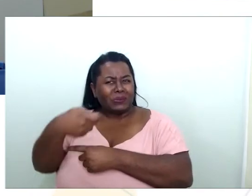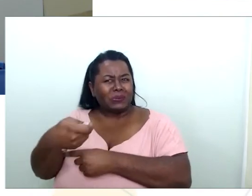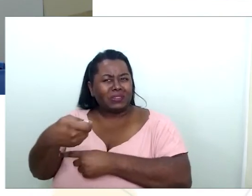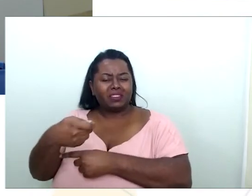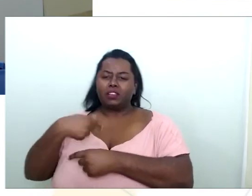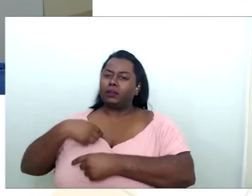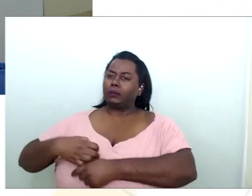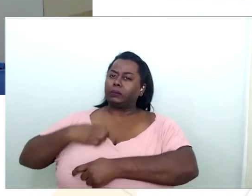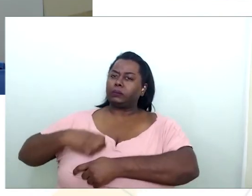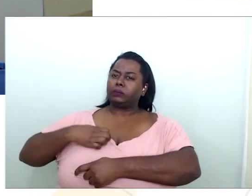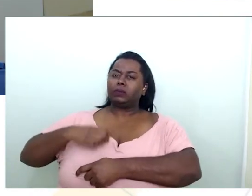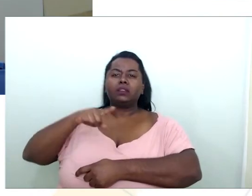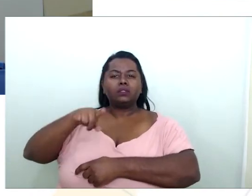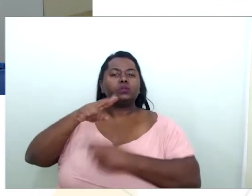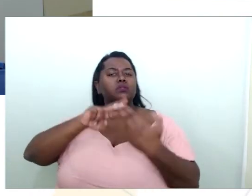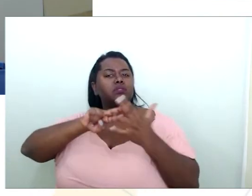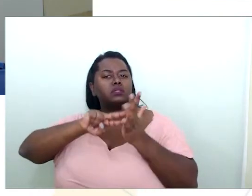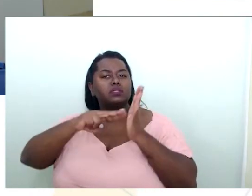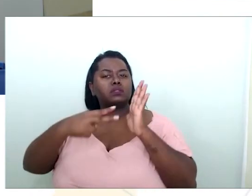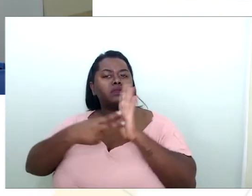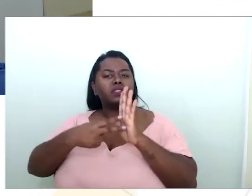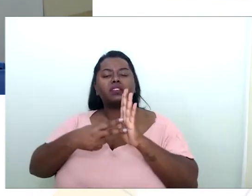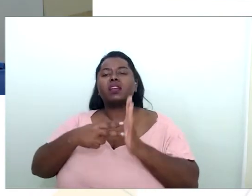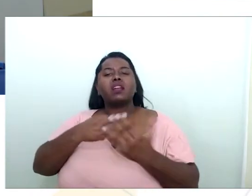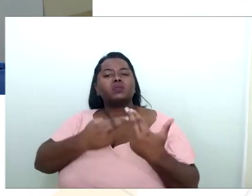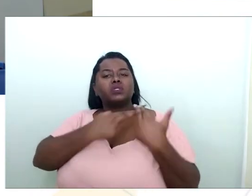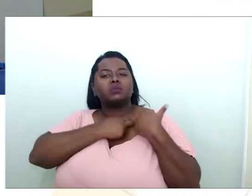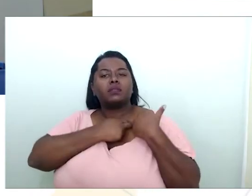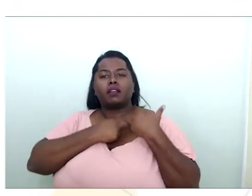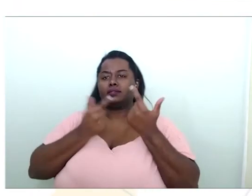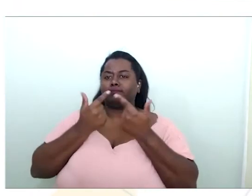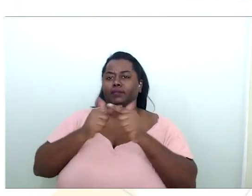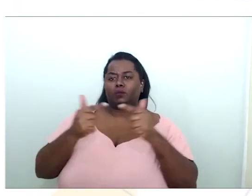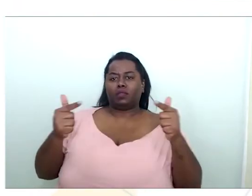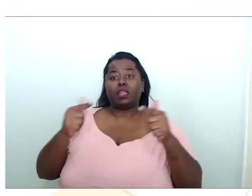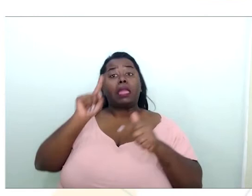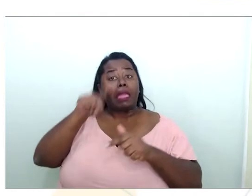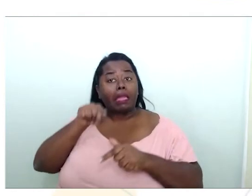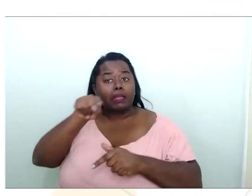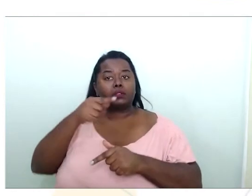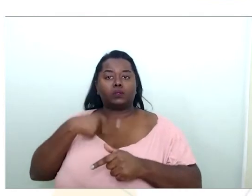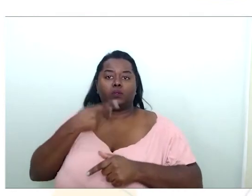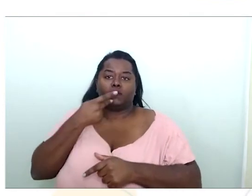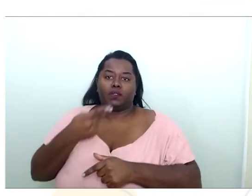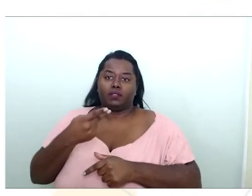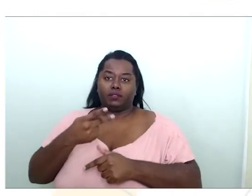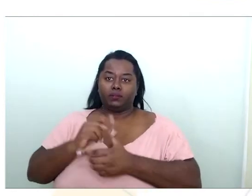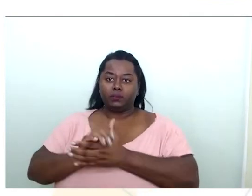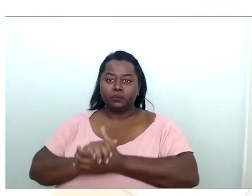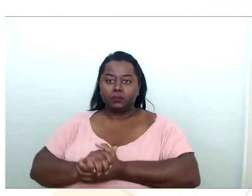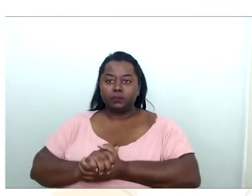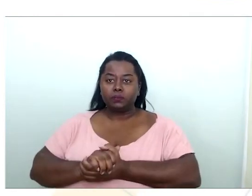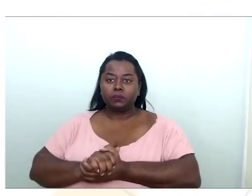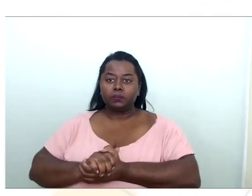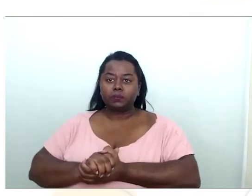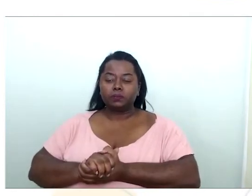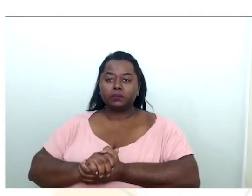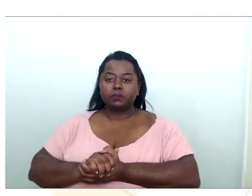this is neglect of responsibility this is what I'm talking about